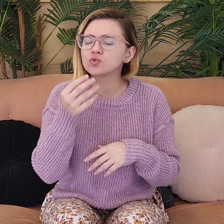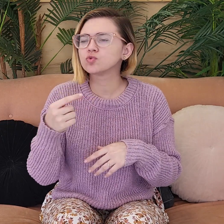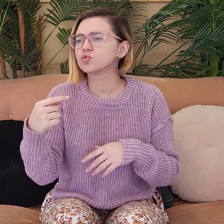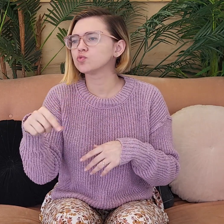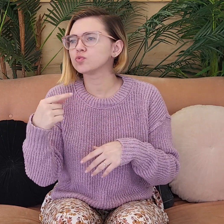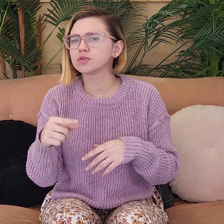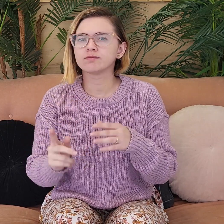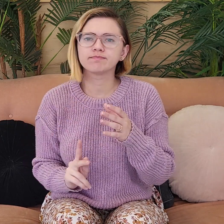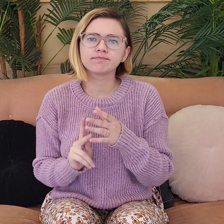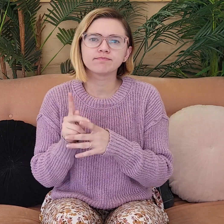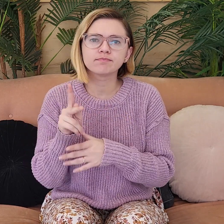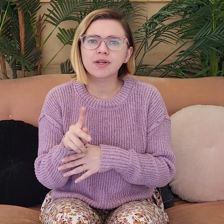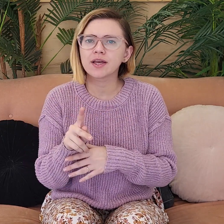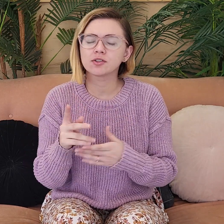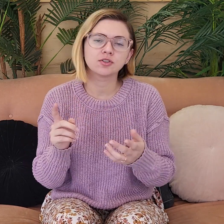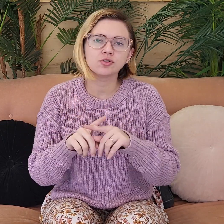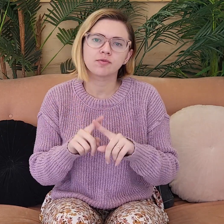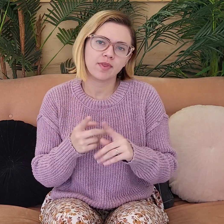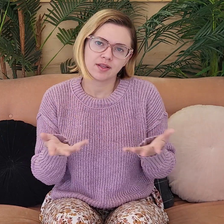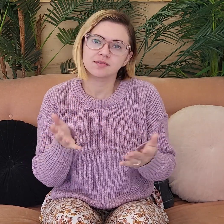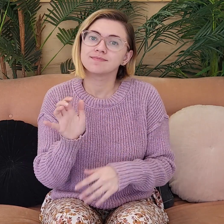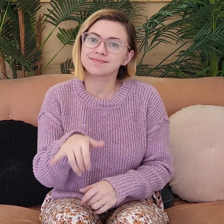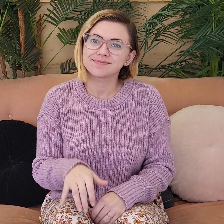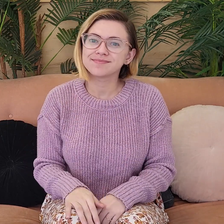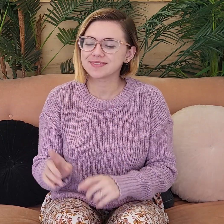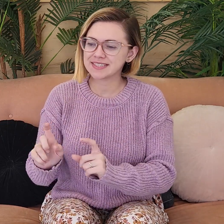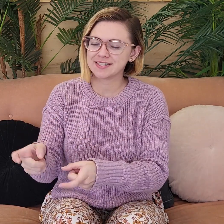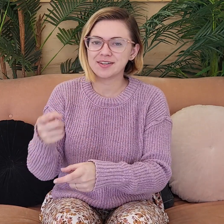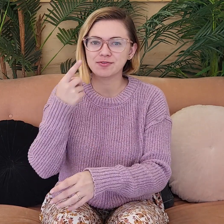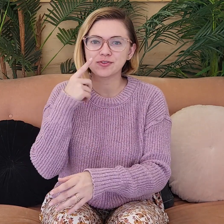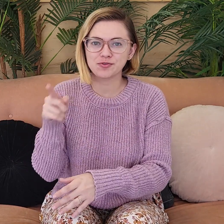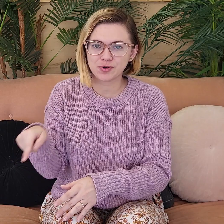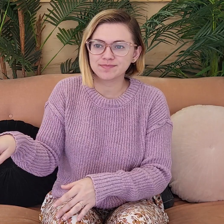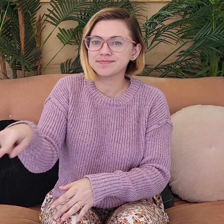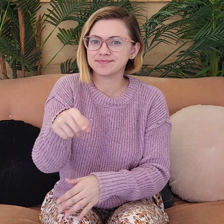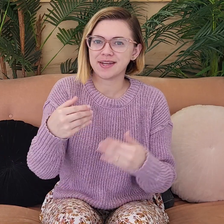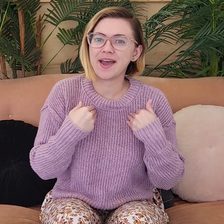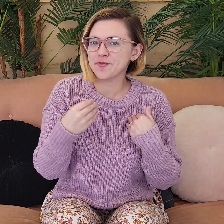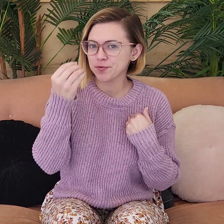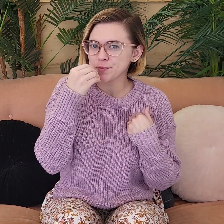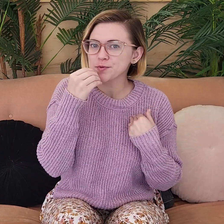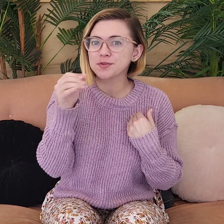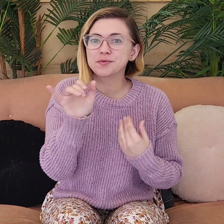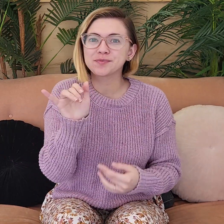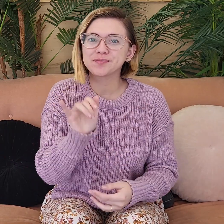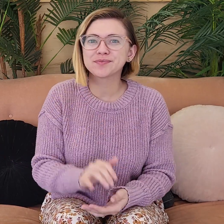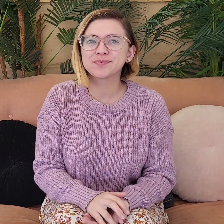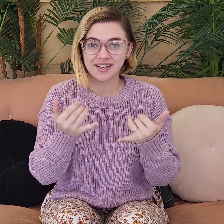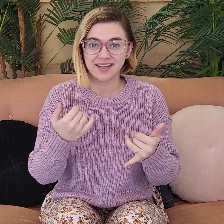fruits, green plants, just different things like that. And he gave that for the animals for their food as